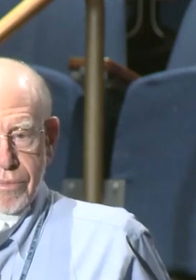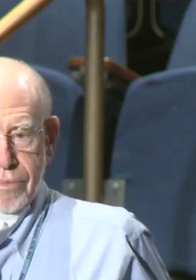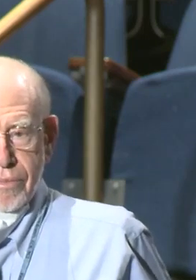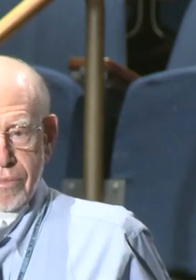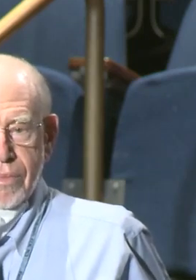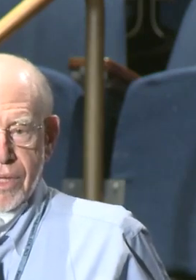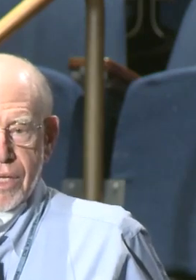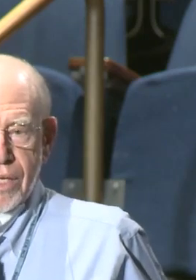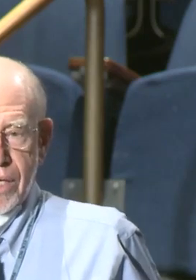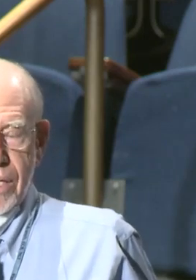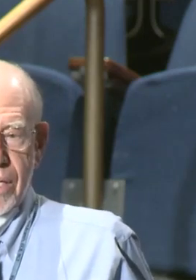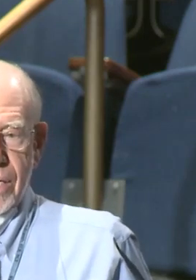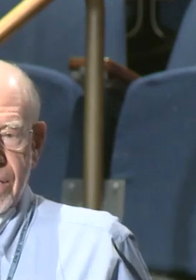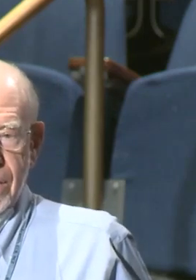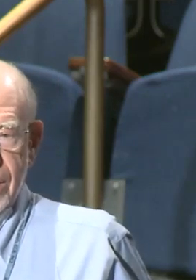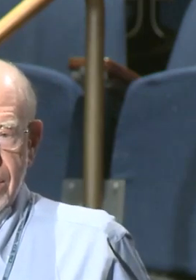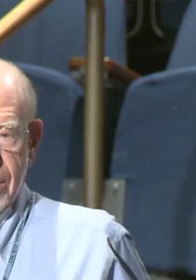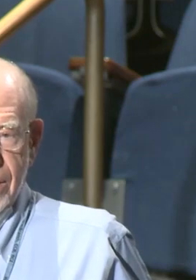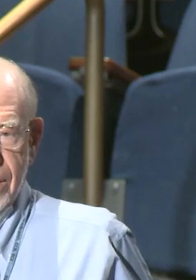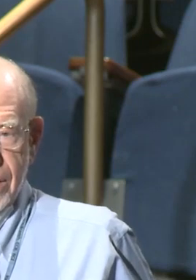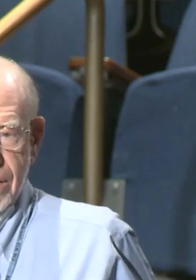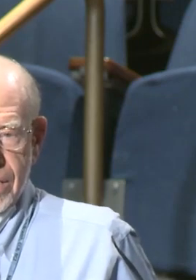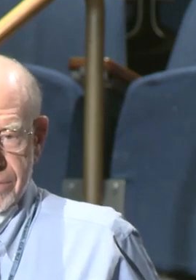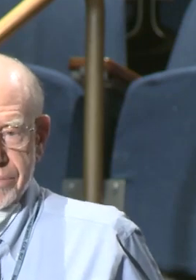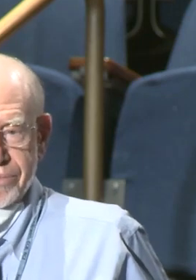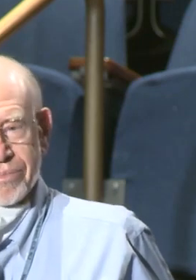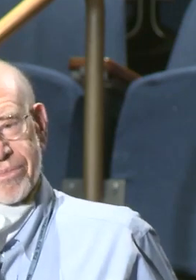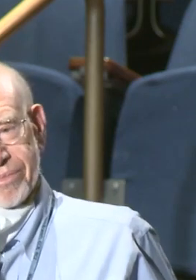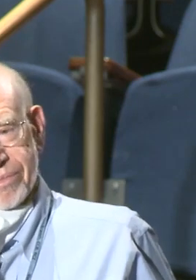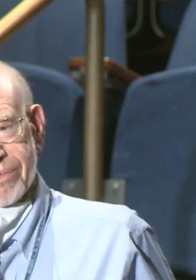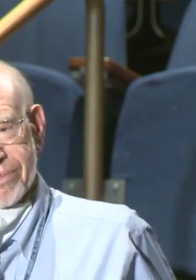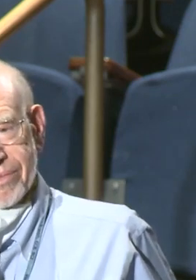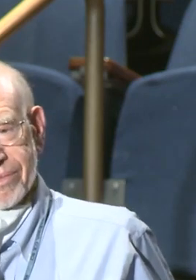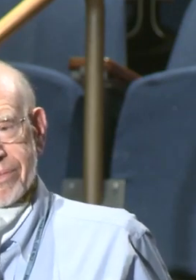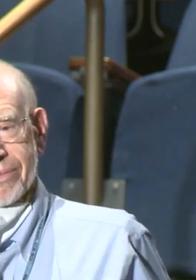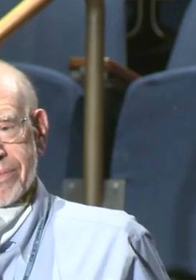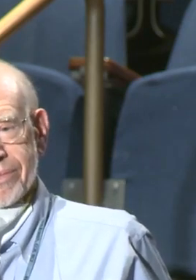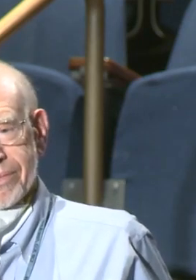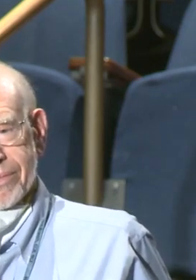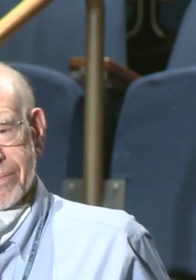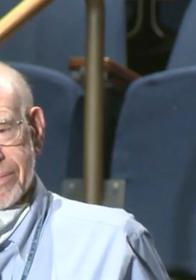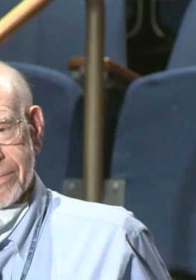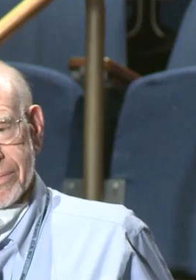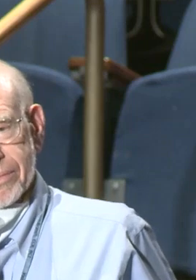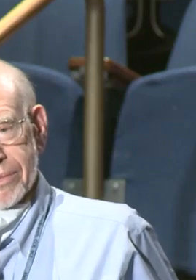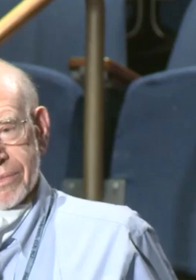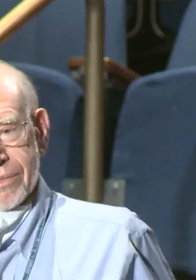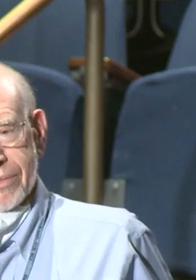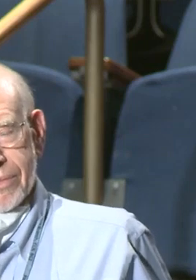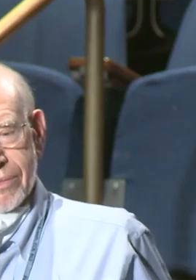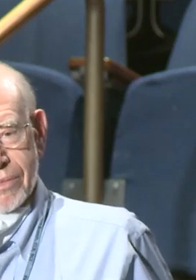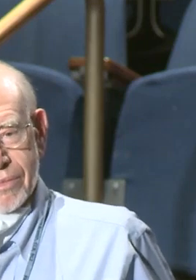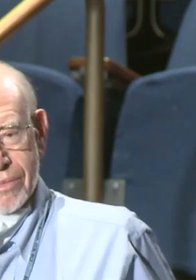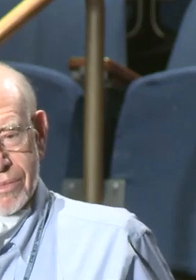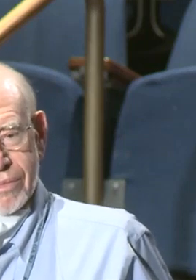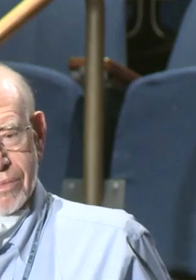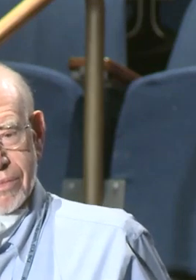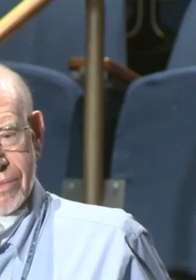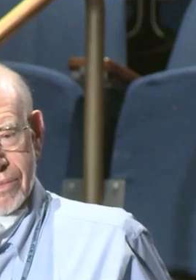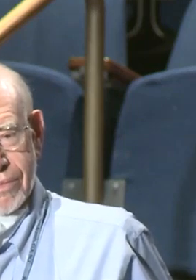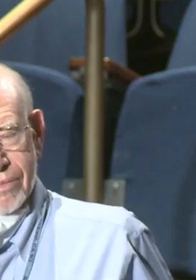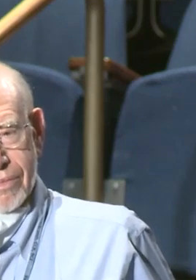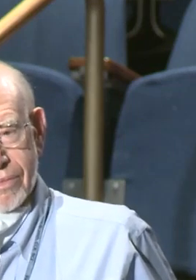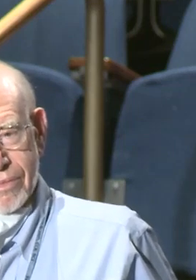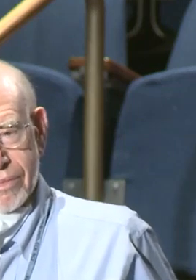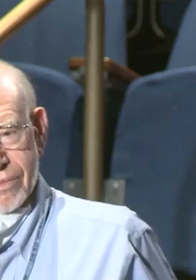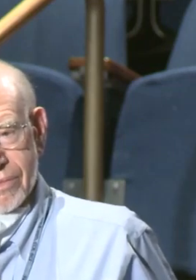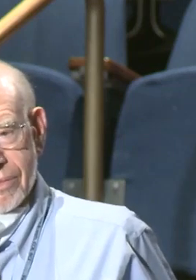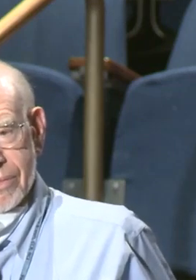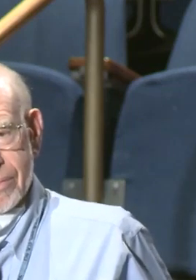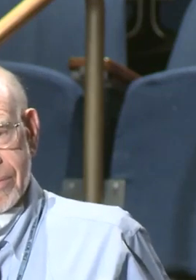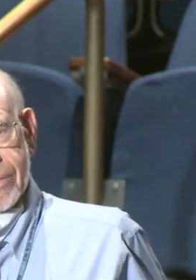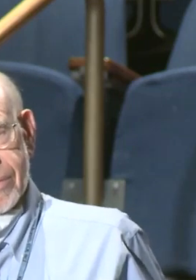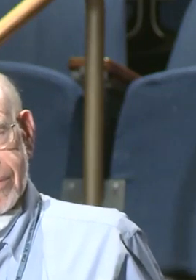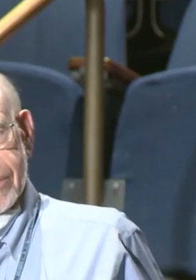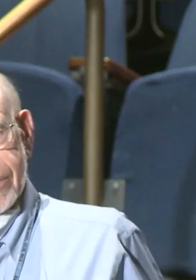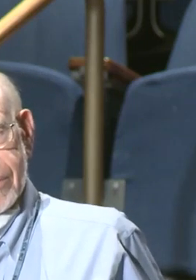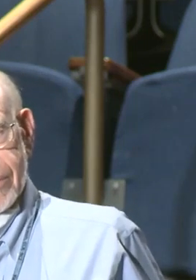FOCUSING ON THE PDCS. WE